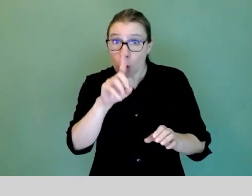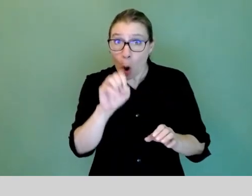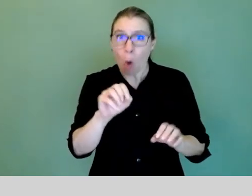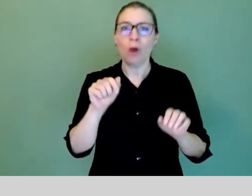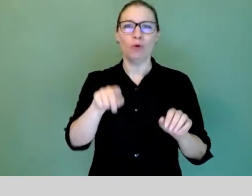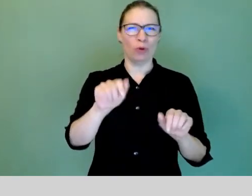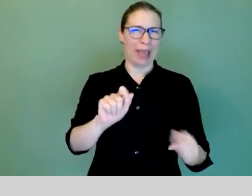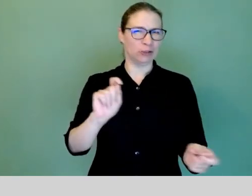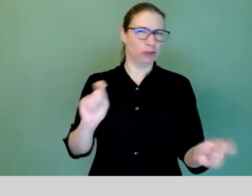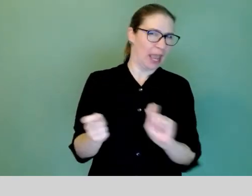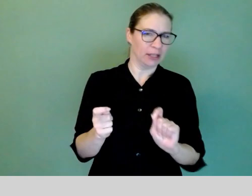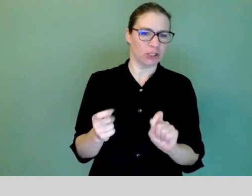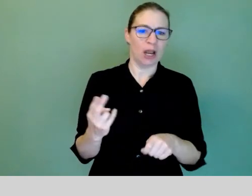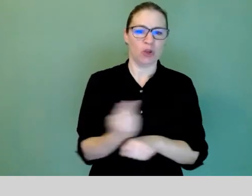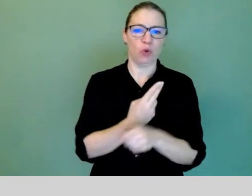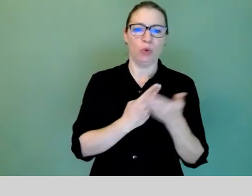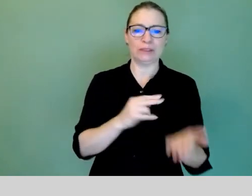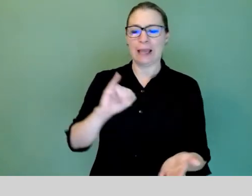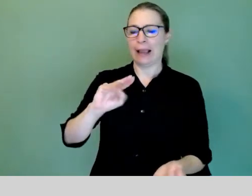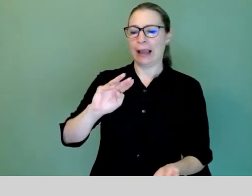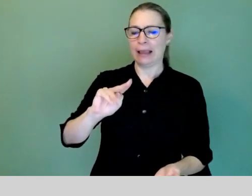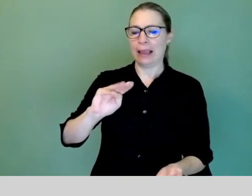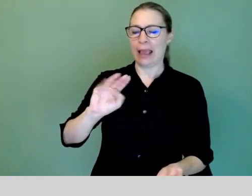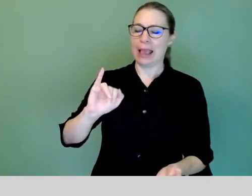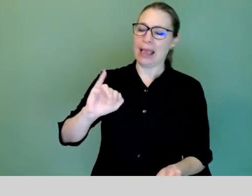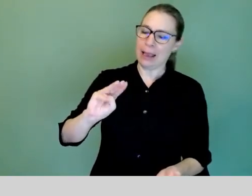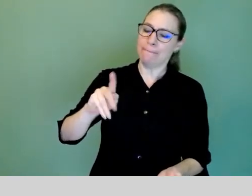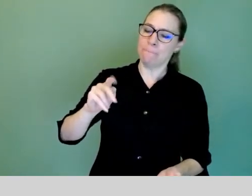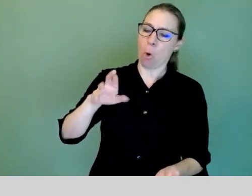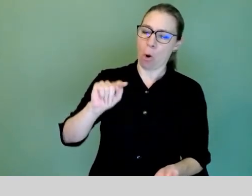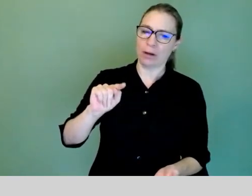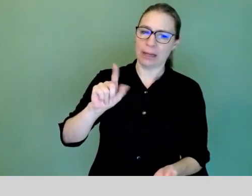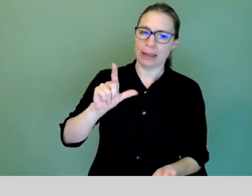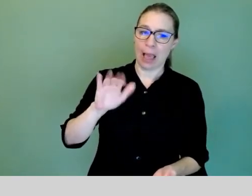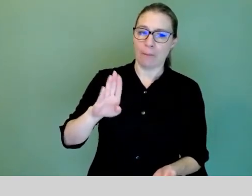This is also reasonably complex, but would allow you to import code